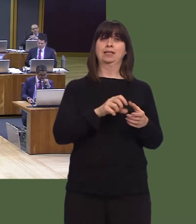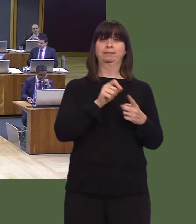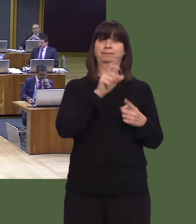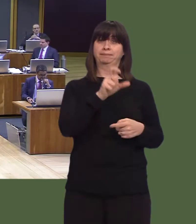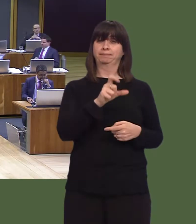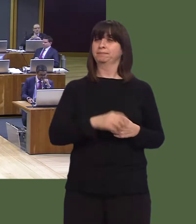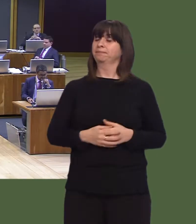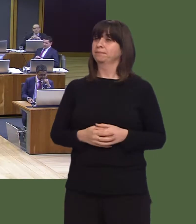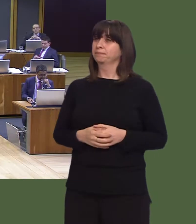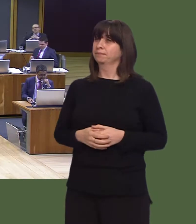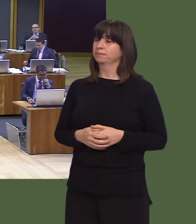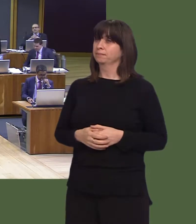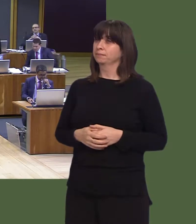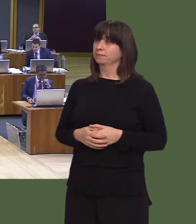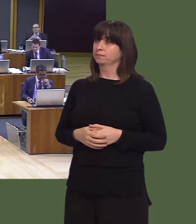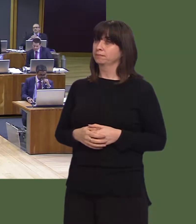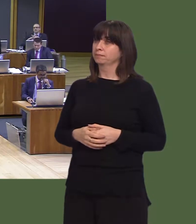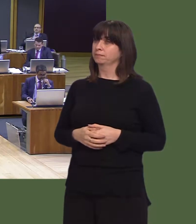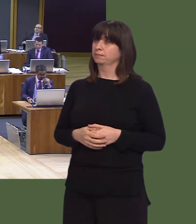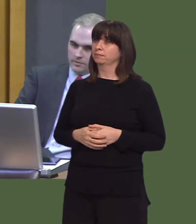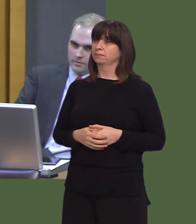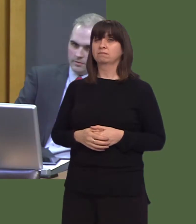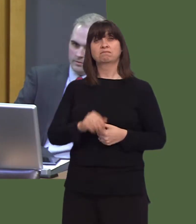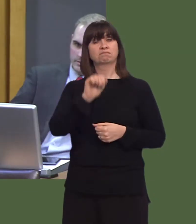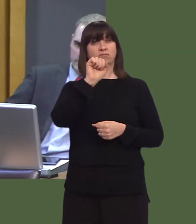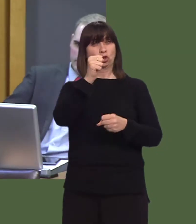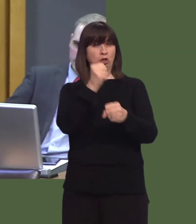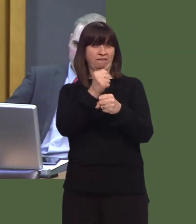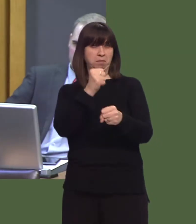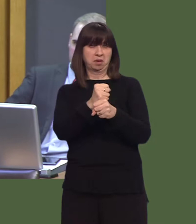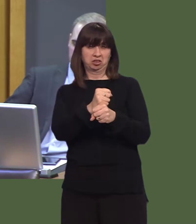First Minister, your Government has still not increased training places for doctors,